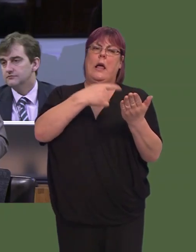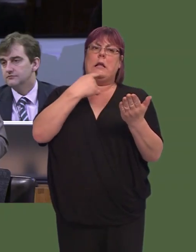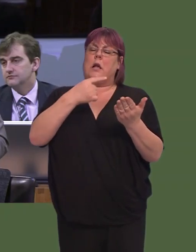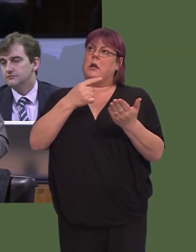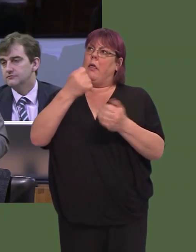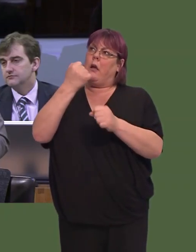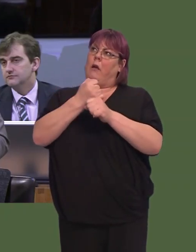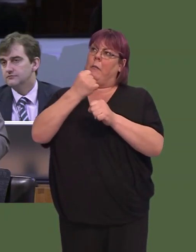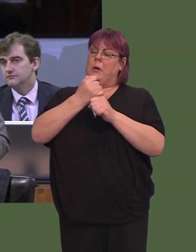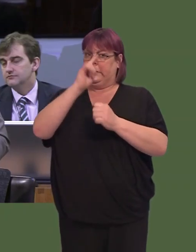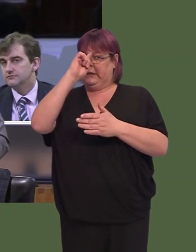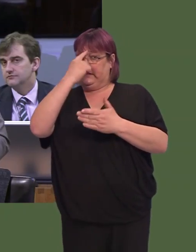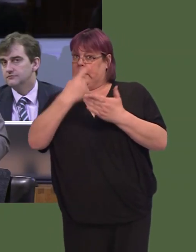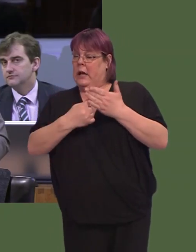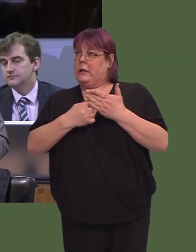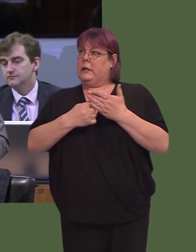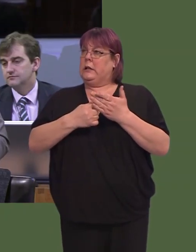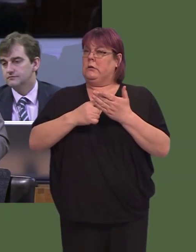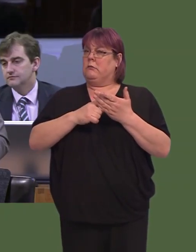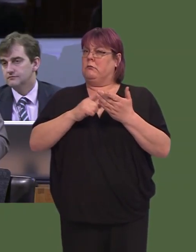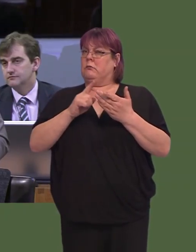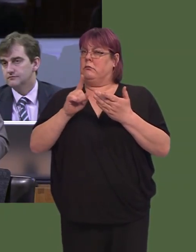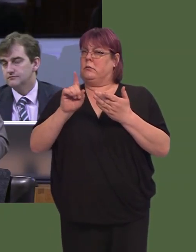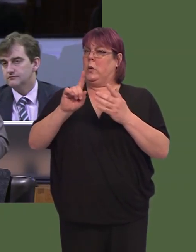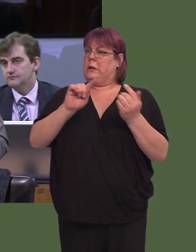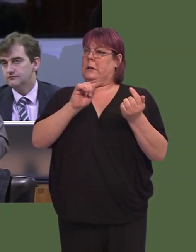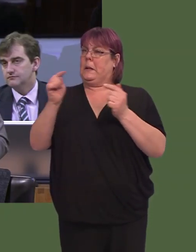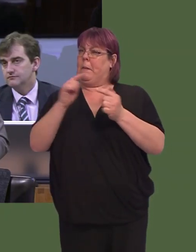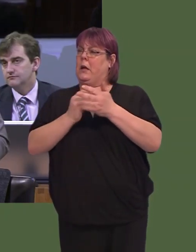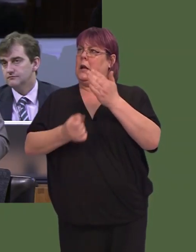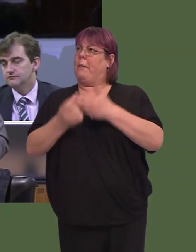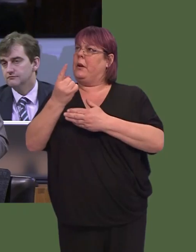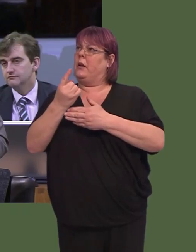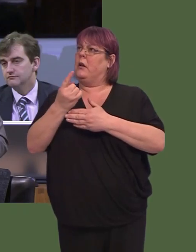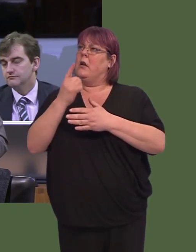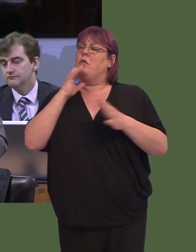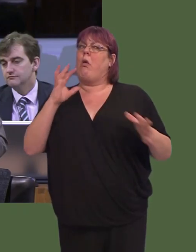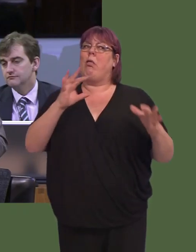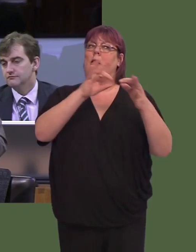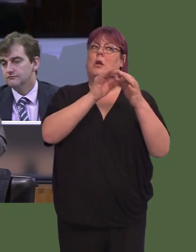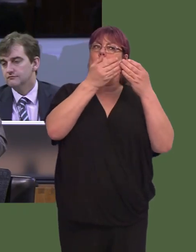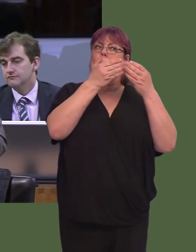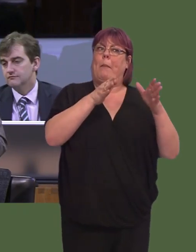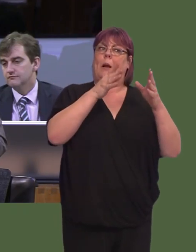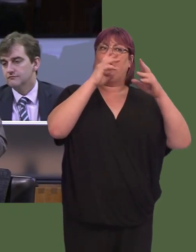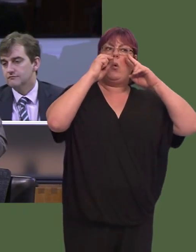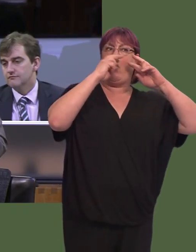voting on. It doesn't tie into the public inquiry, it talks more about the timings of the debate